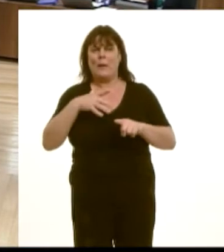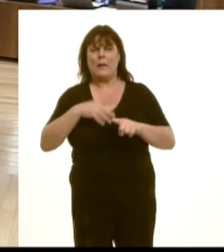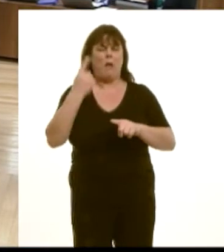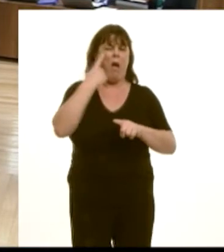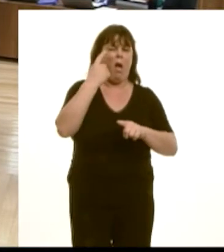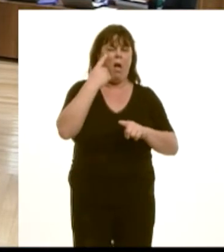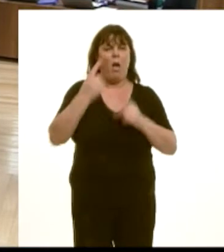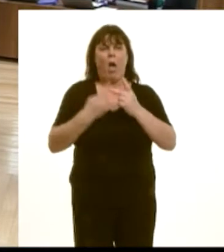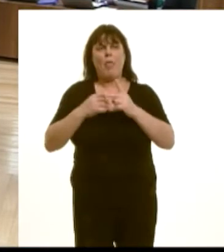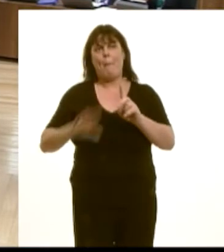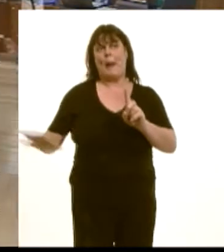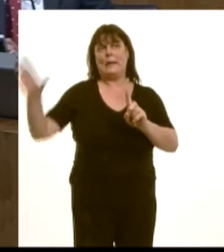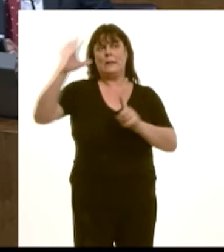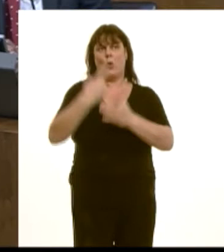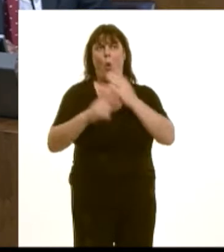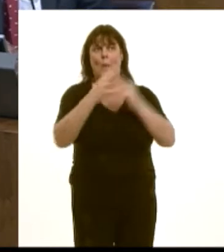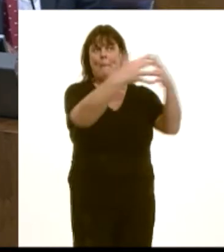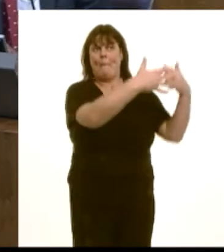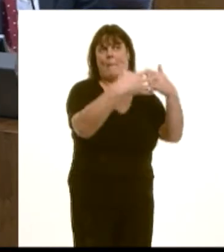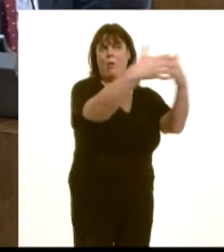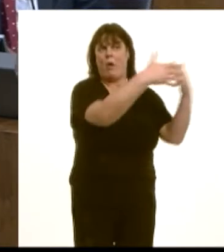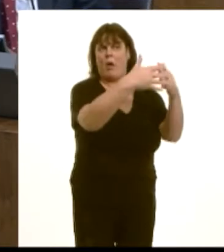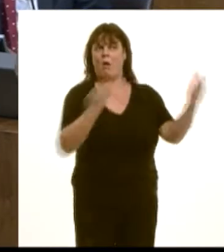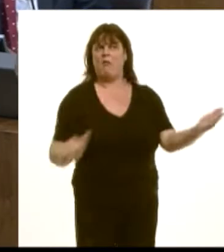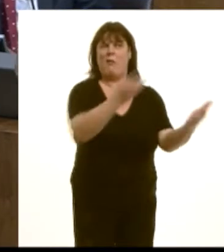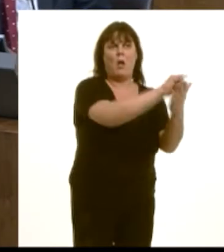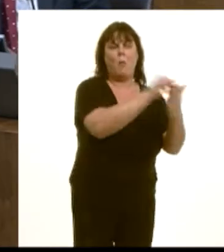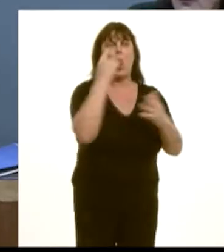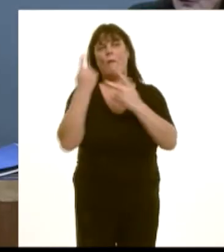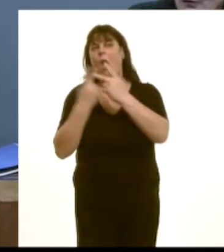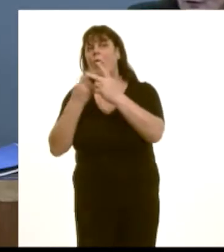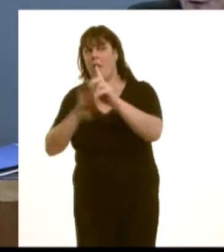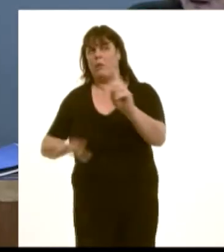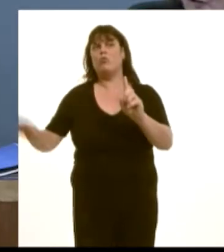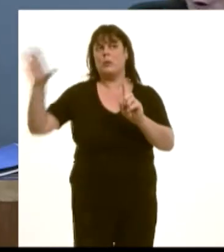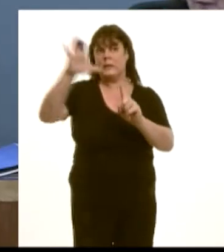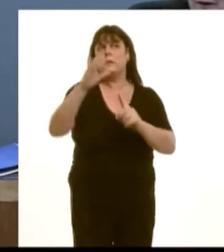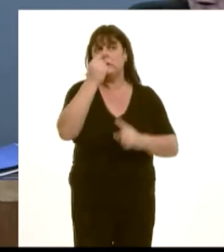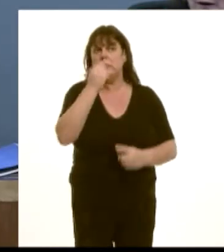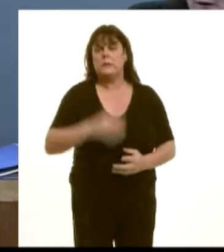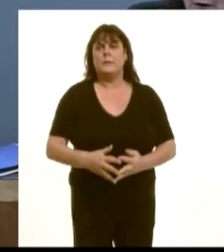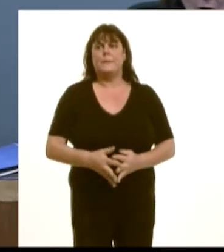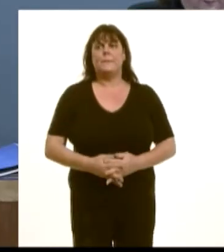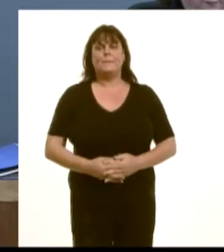directions at the moment, rather than a straight flight to the eastern seaboard of the states.